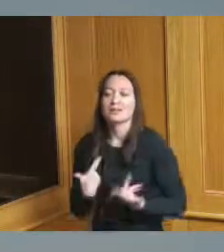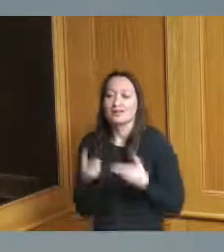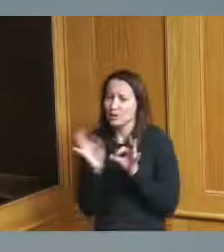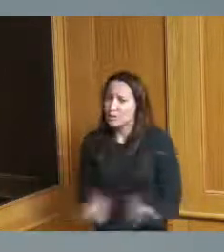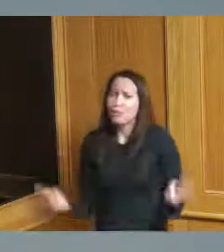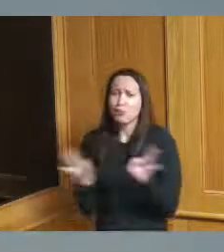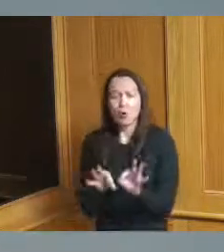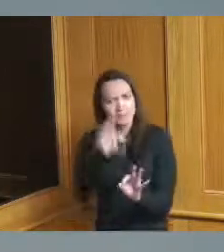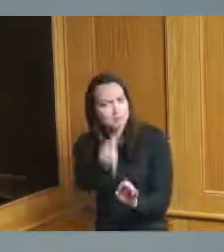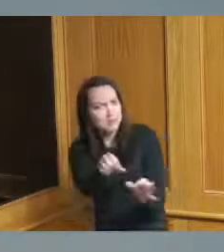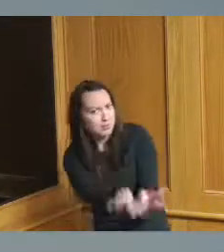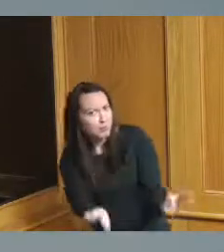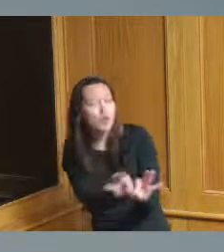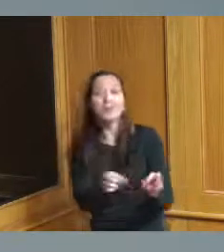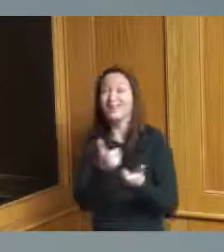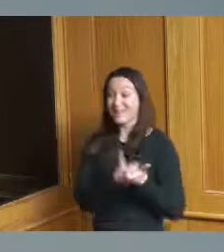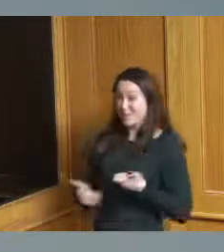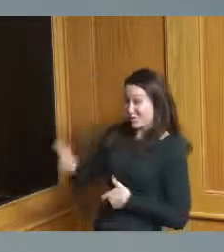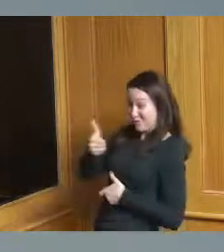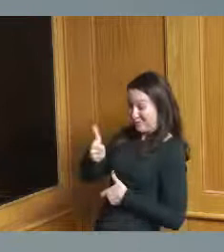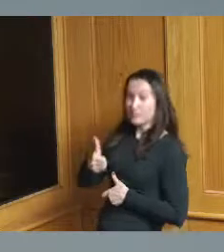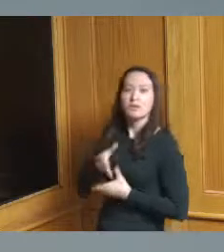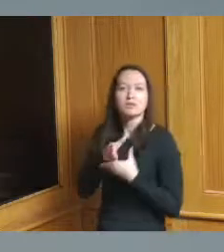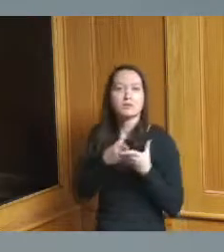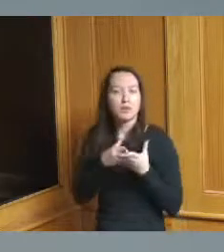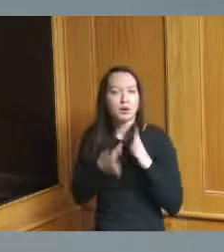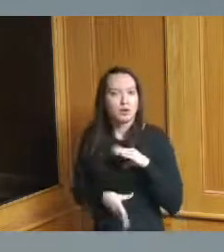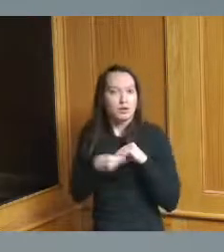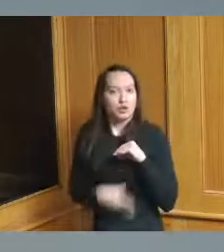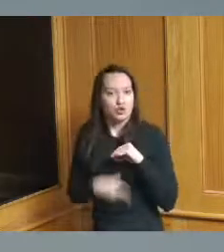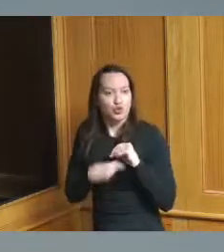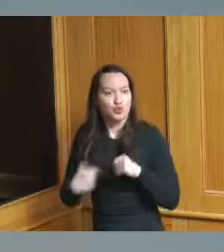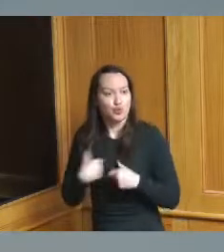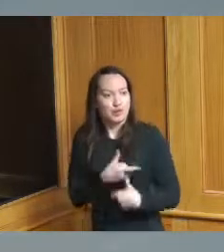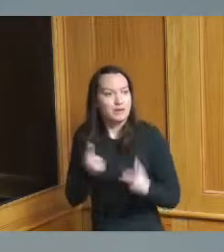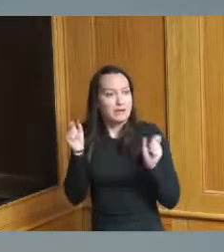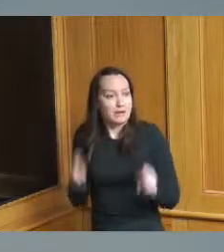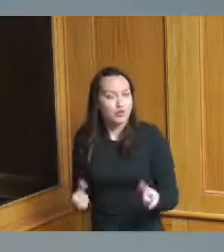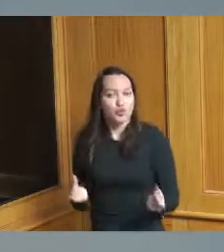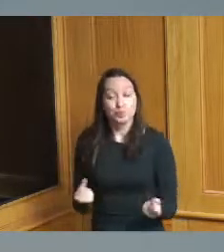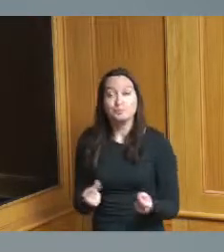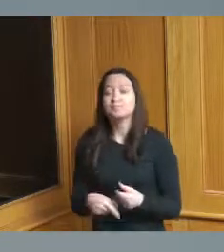that administratively though there are some some things that this does number one it helps us